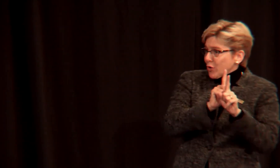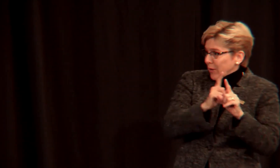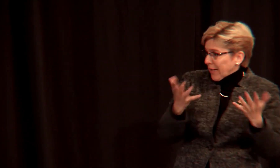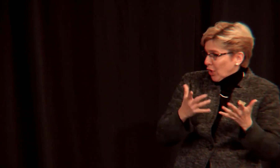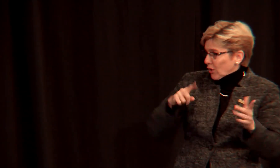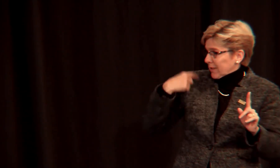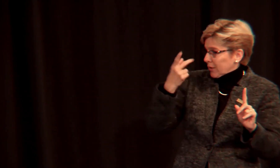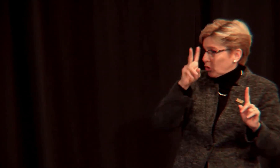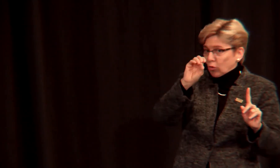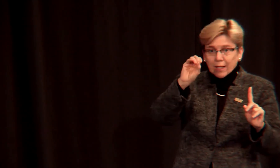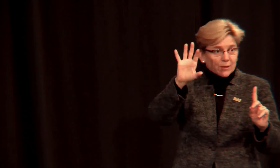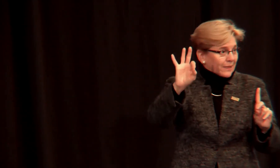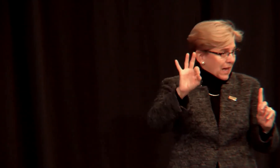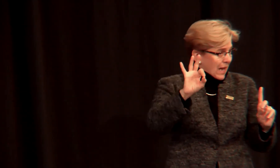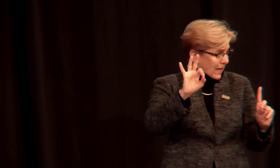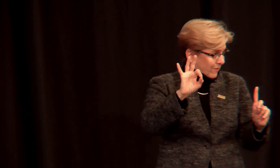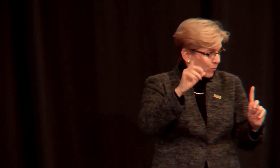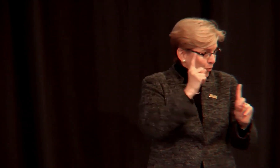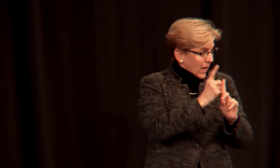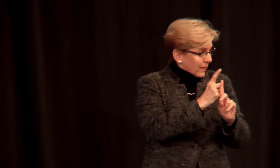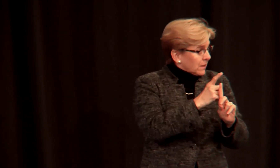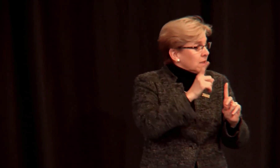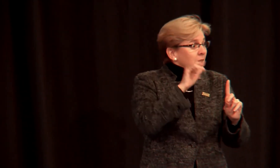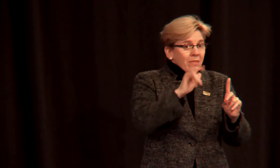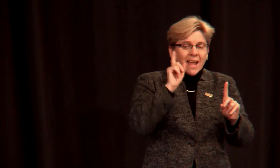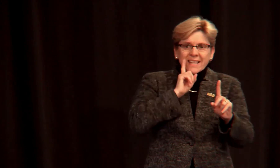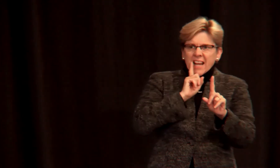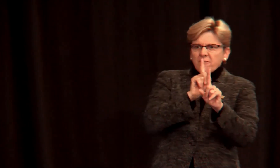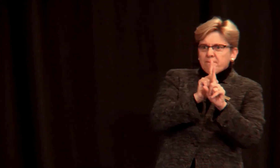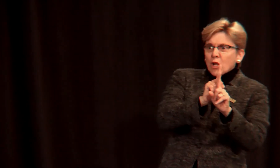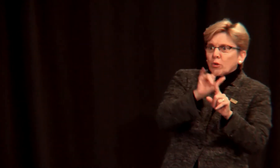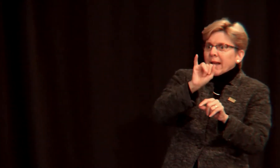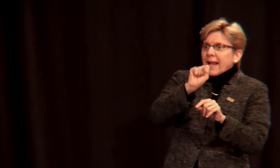we have the deaf mentor program which has been in place since 2009